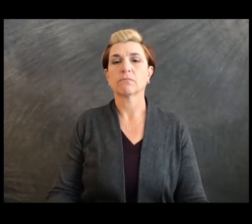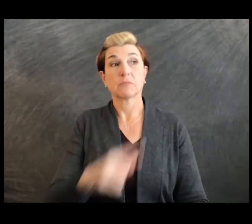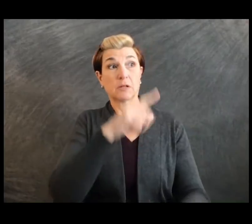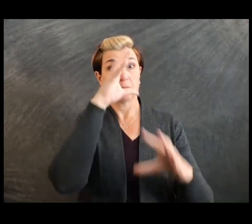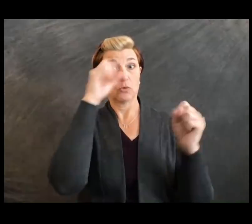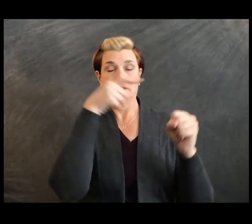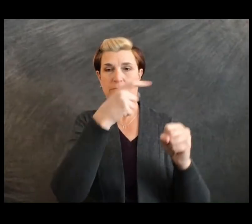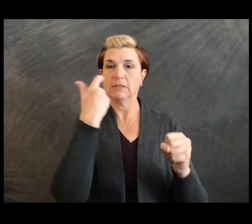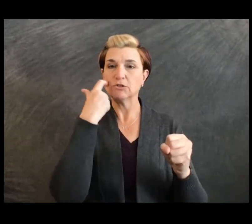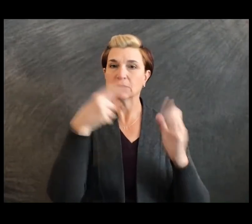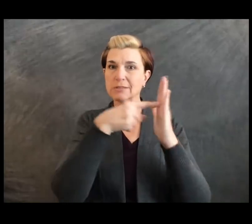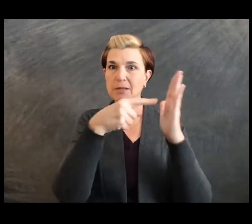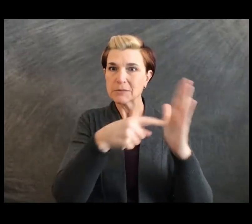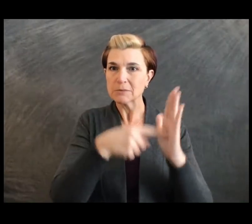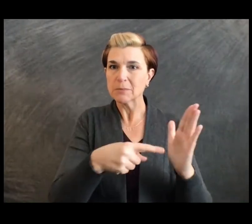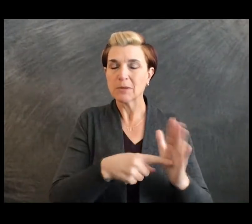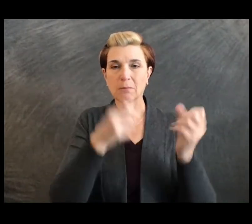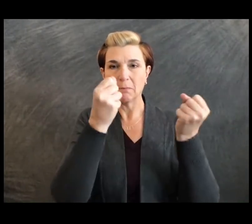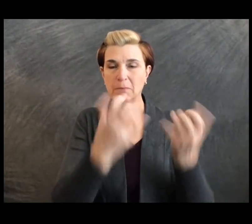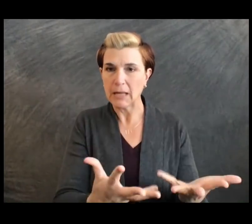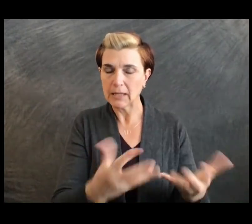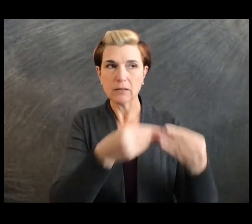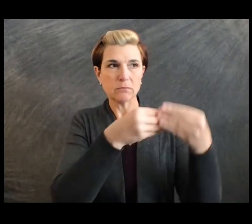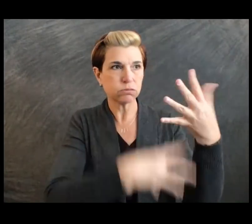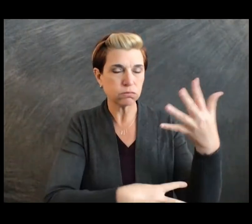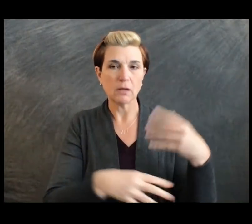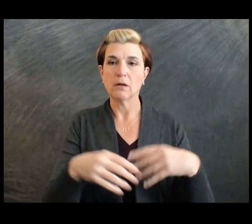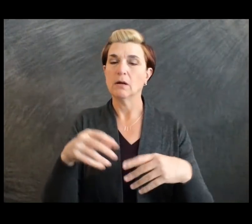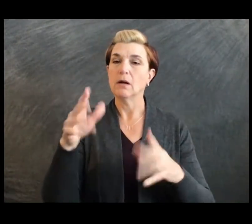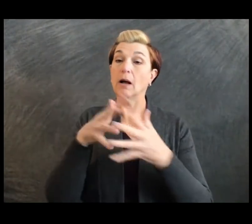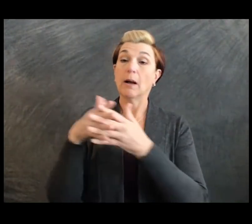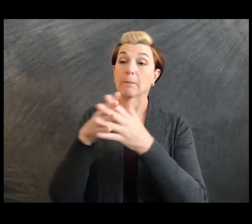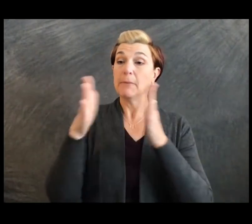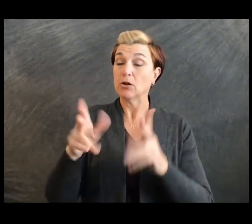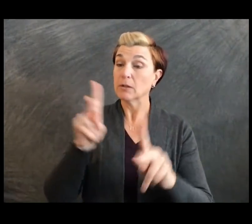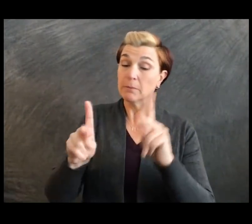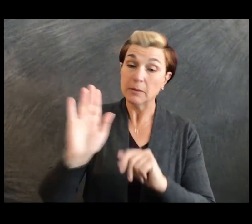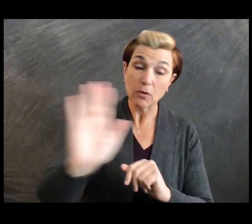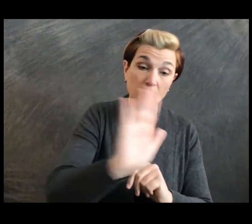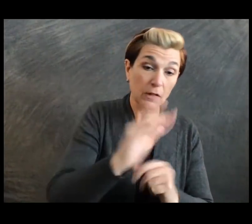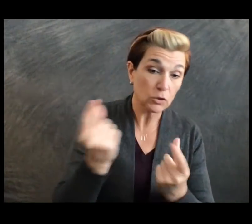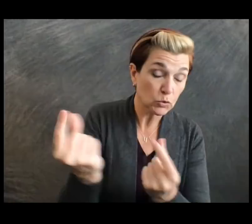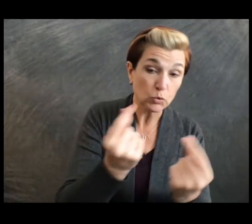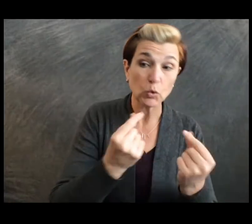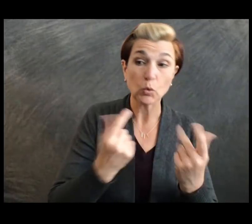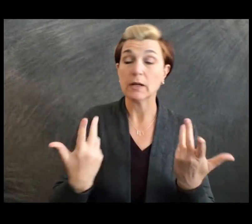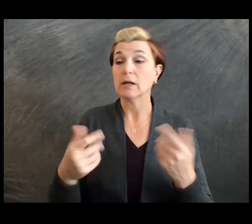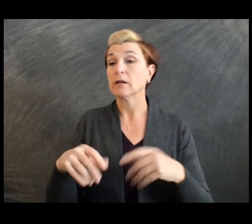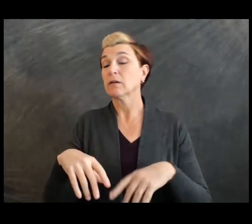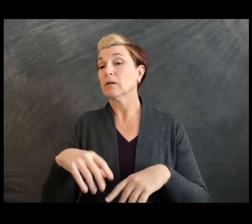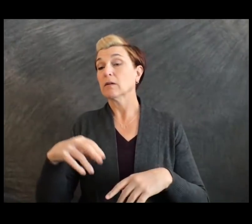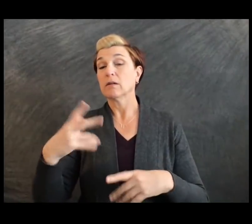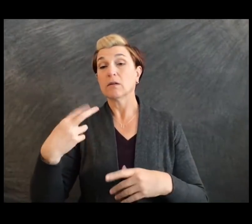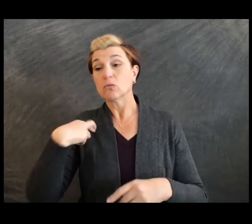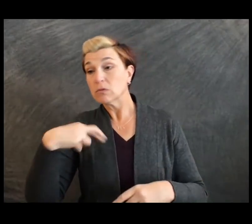American people are responding the way American businesses are responding religious communities across this country the American people are coming